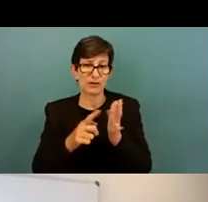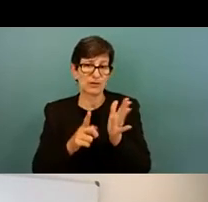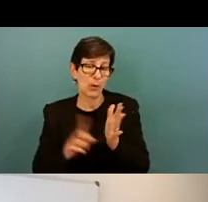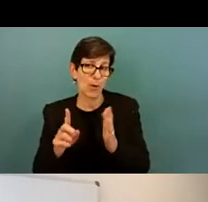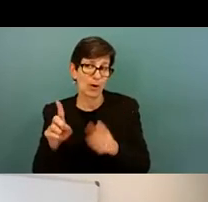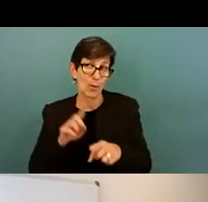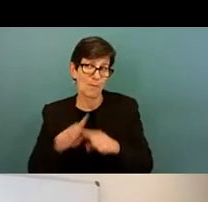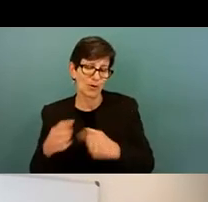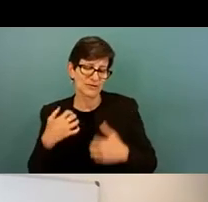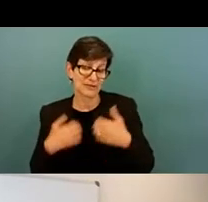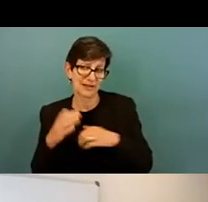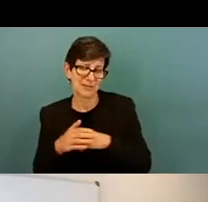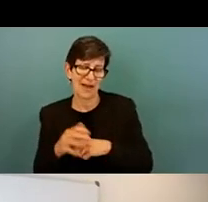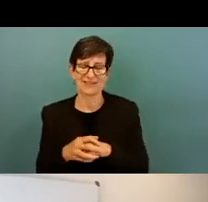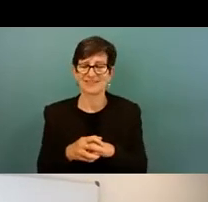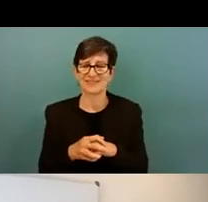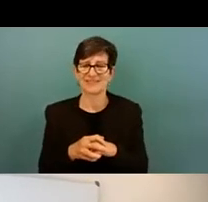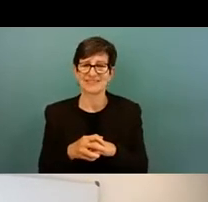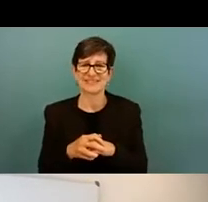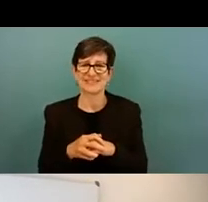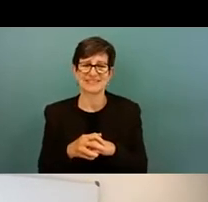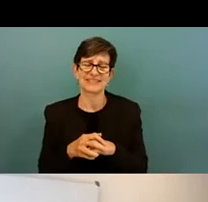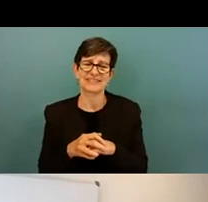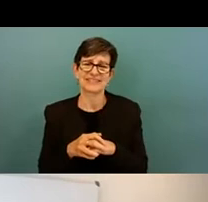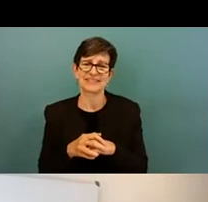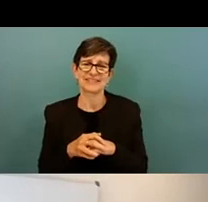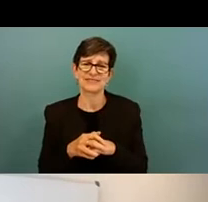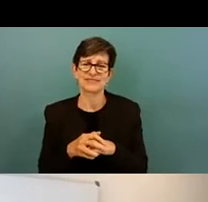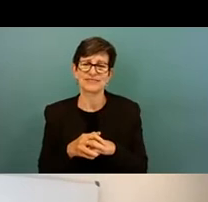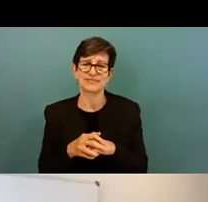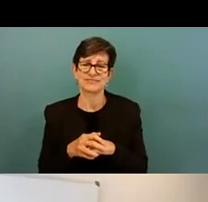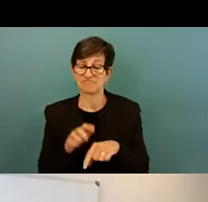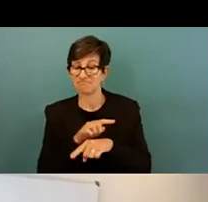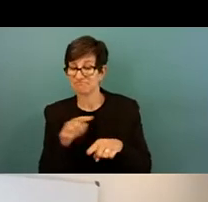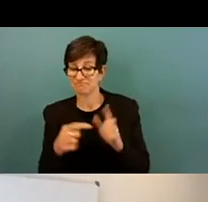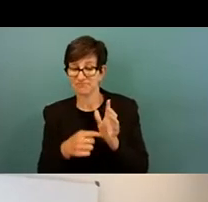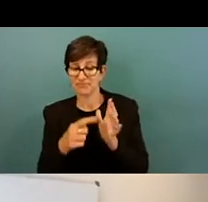in relation to what that tape some brings into the hands of some of the community that have joined us here today?